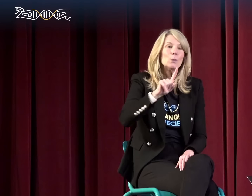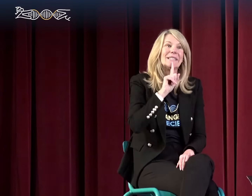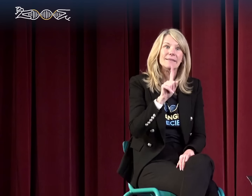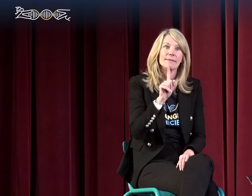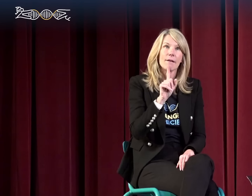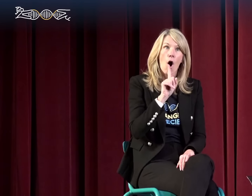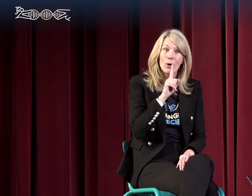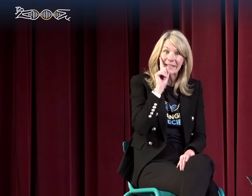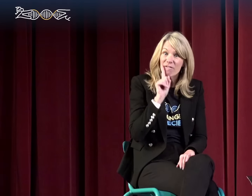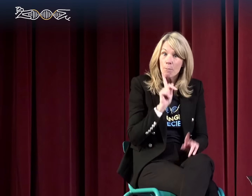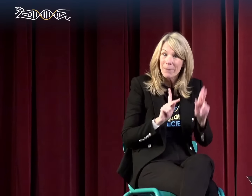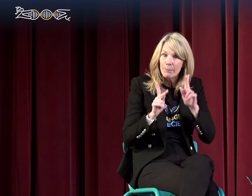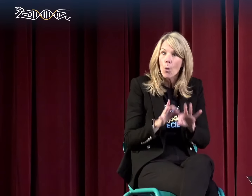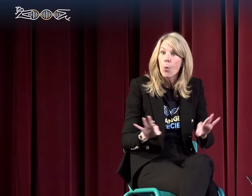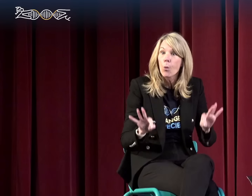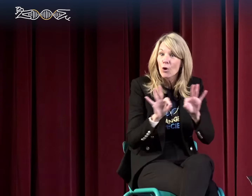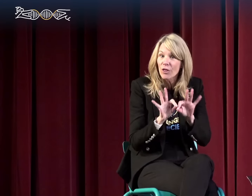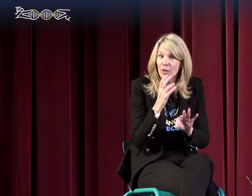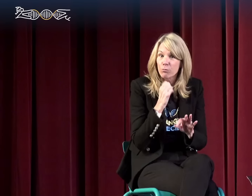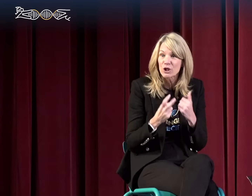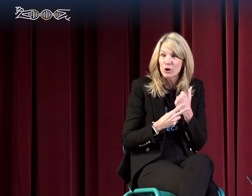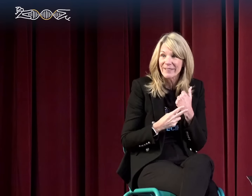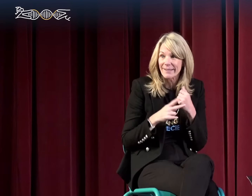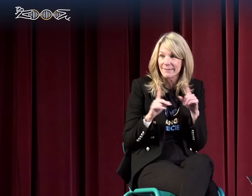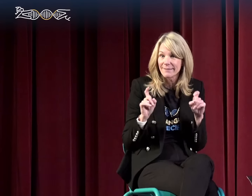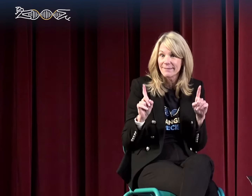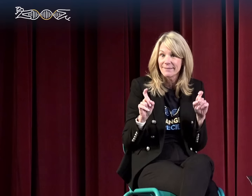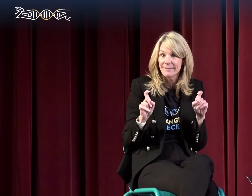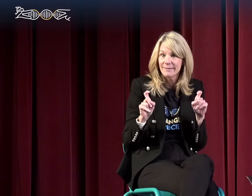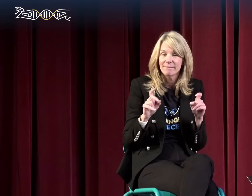just asking about whether or not Deaf people are worth preserving if so,